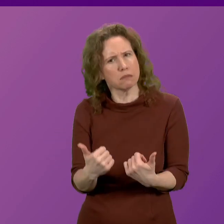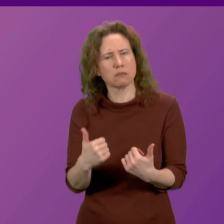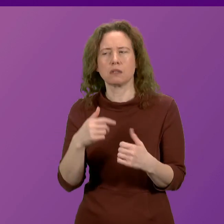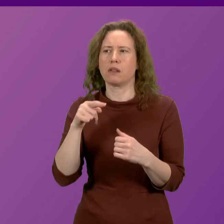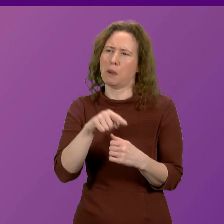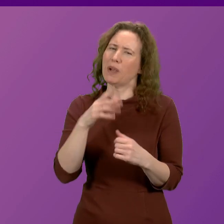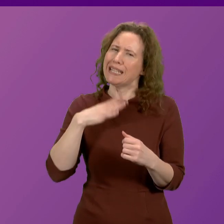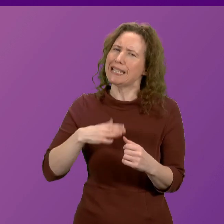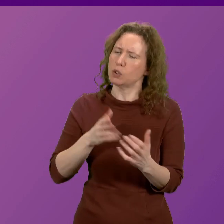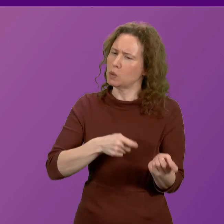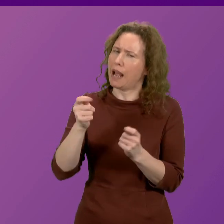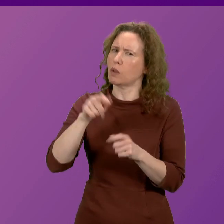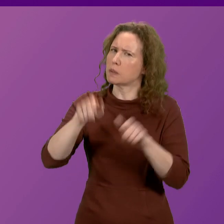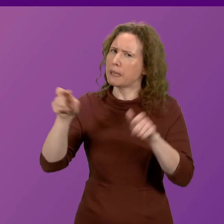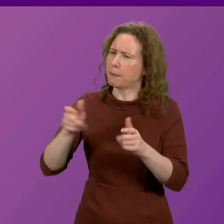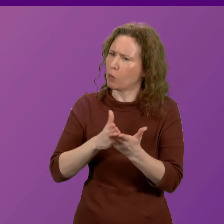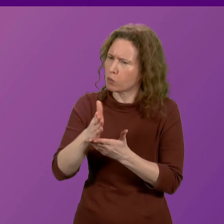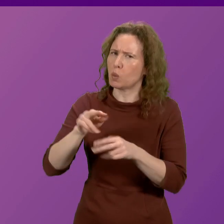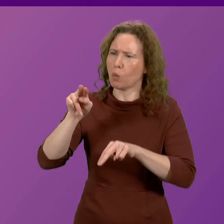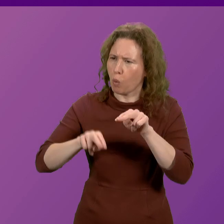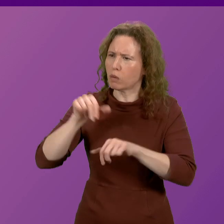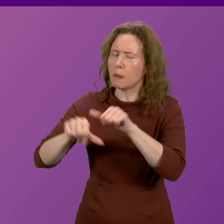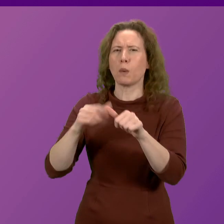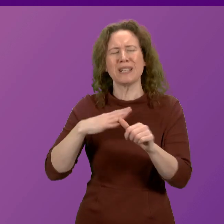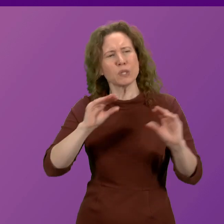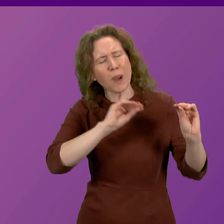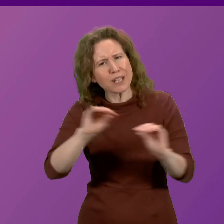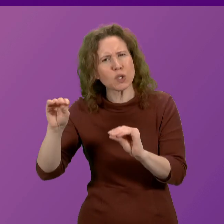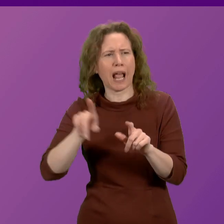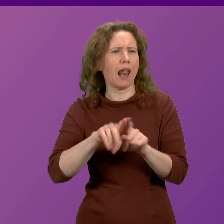We all, particularly men, have to exercise leadership on this question. For that reason,